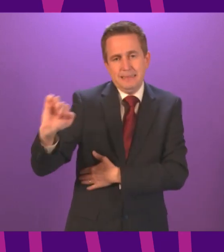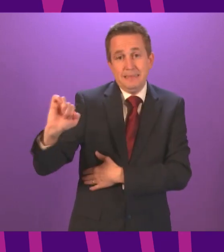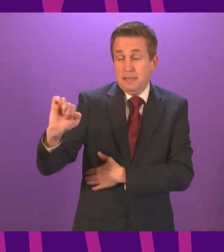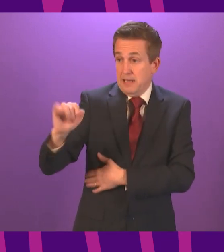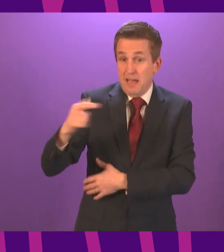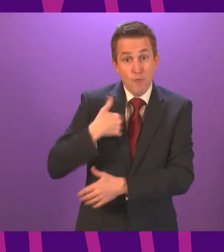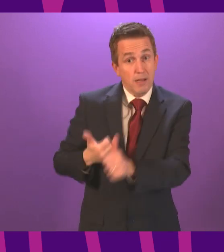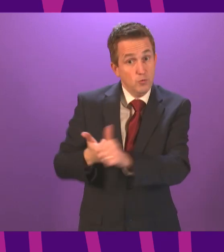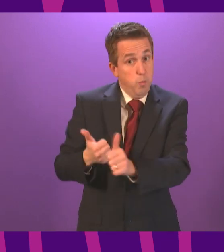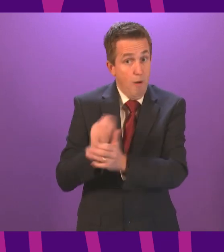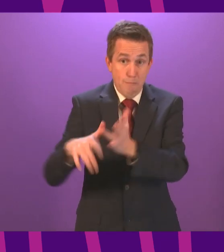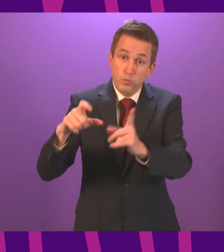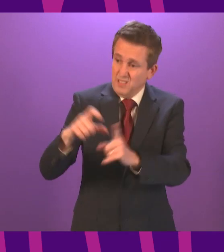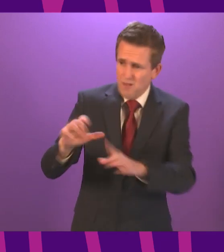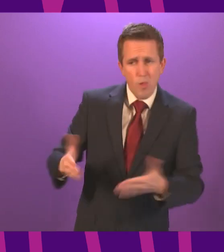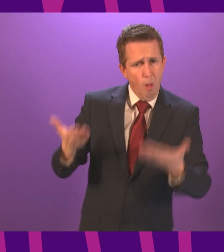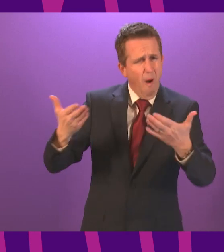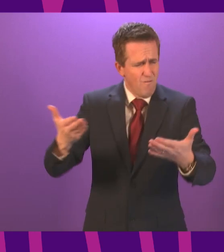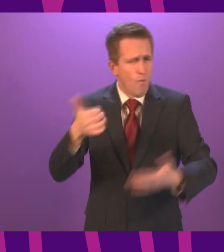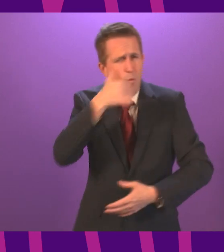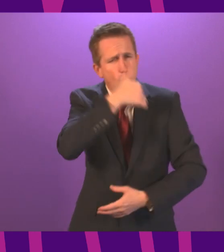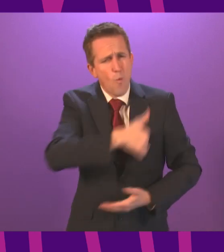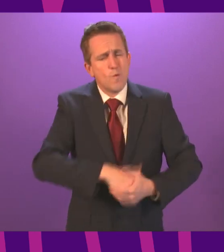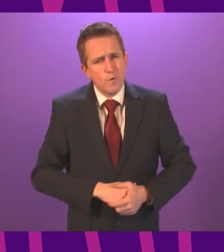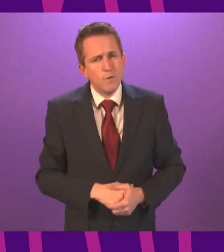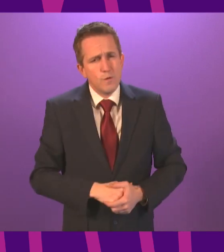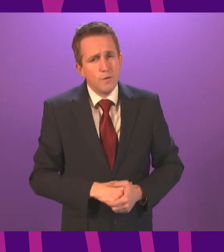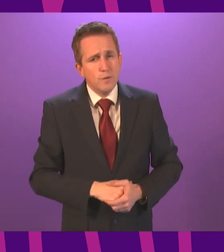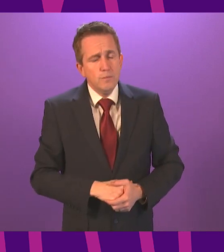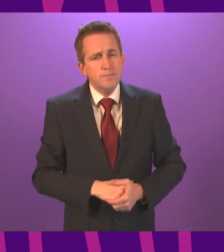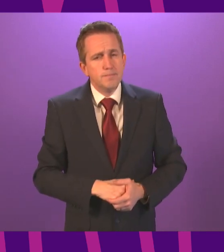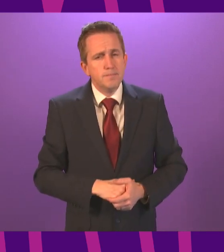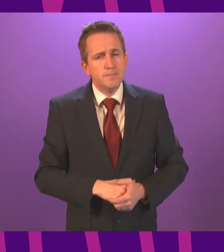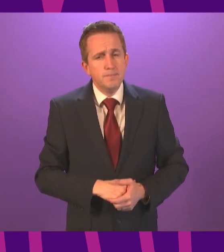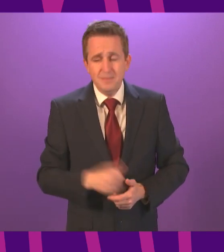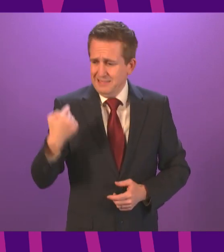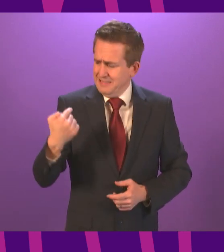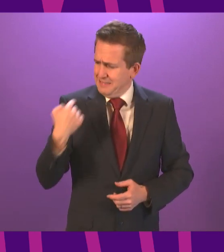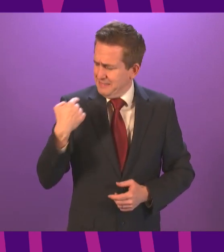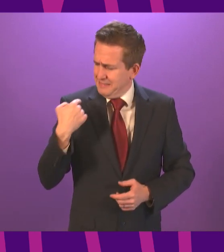Earlier this week, there was a story in the newspapers—or one newspaper, I should say—to